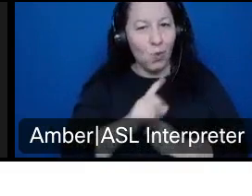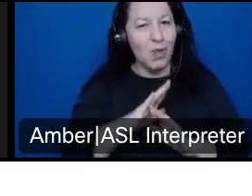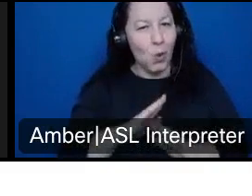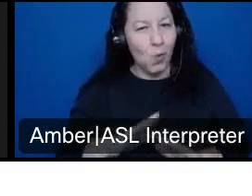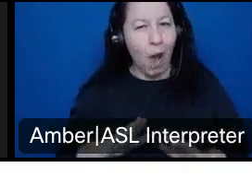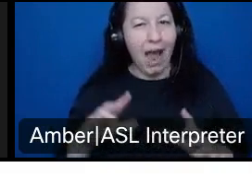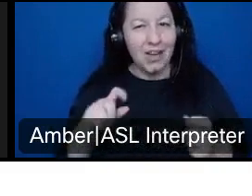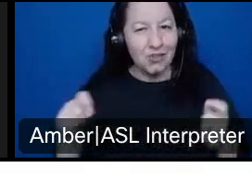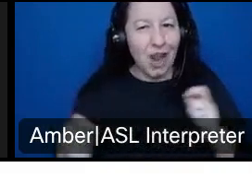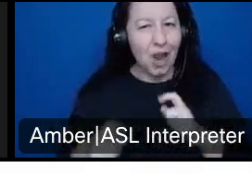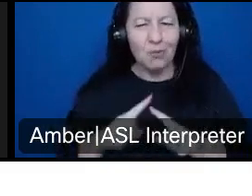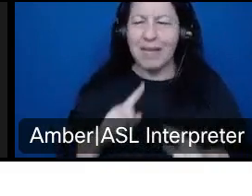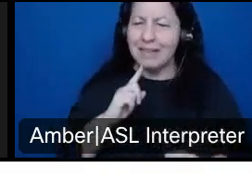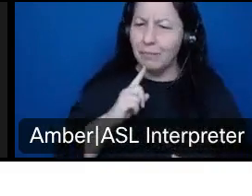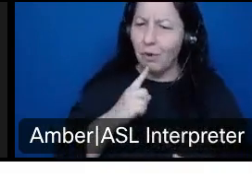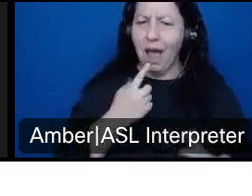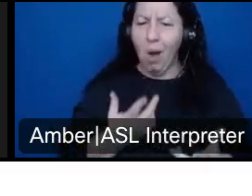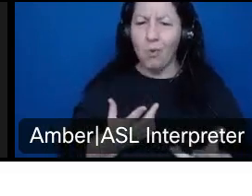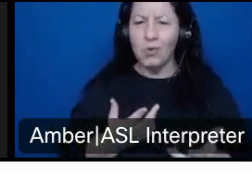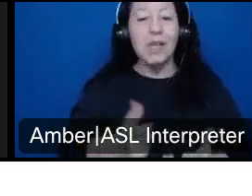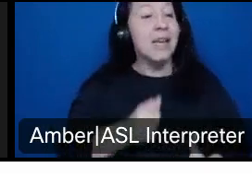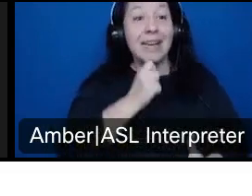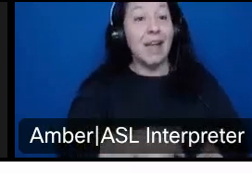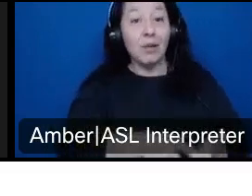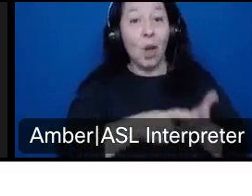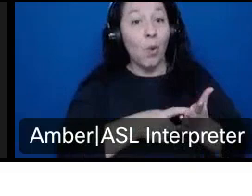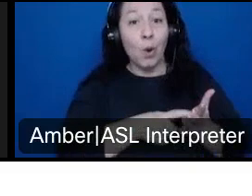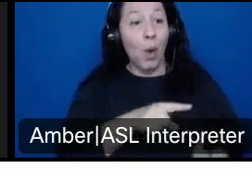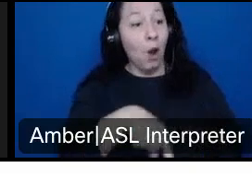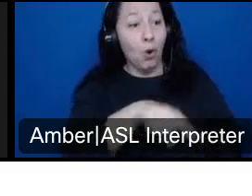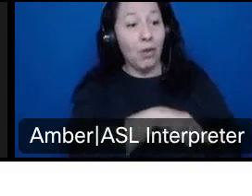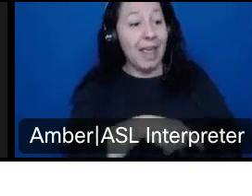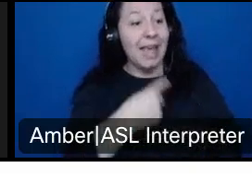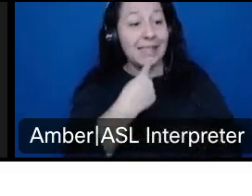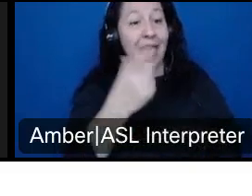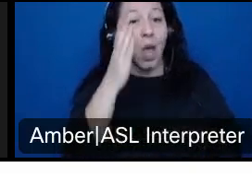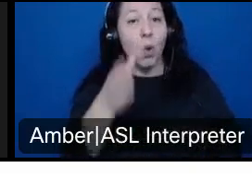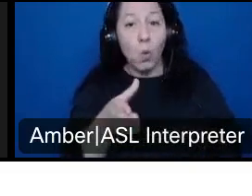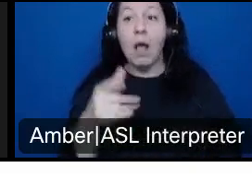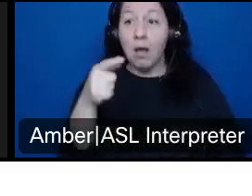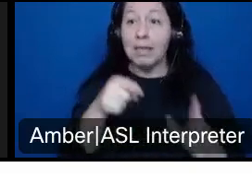That does not require that they are saying that they are going to imminently kill themselves.